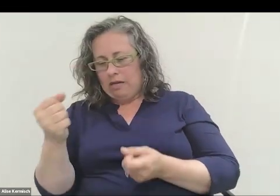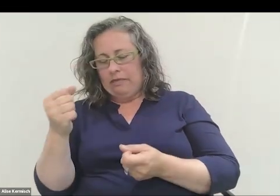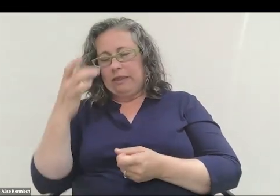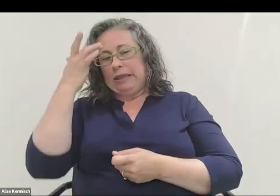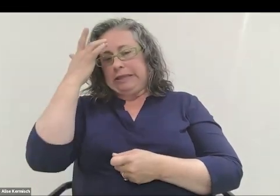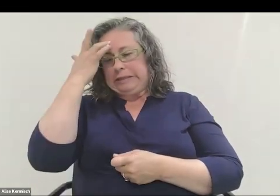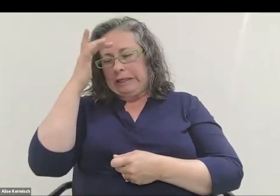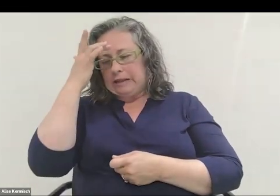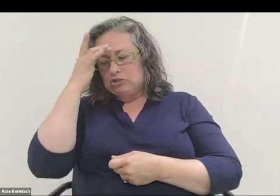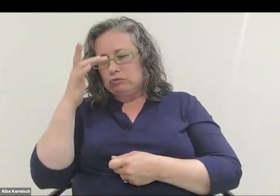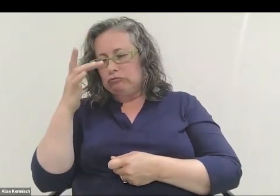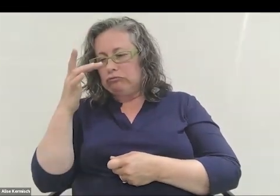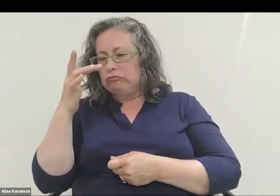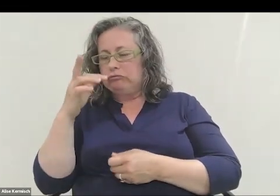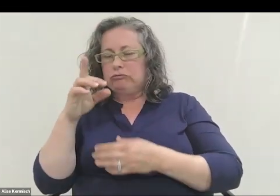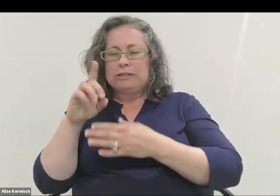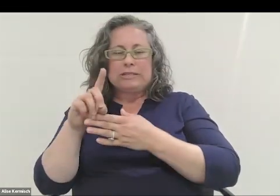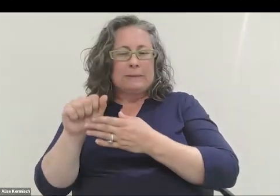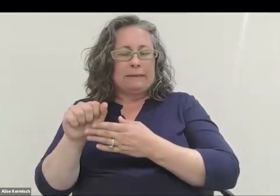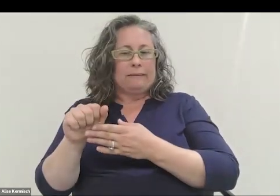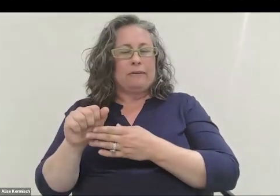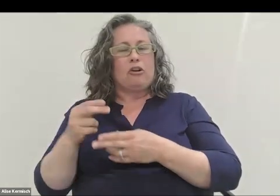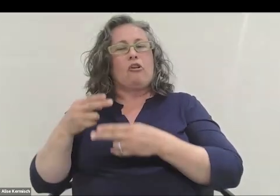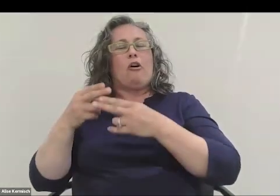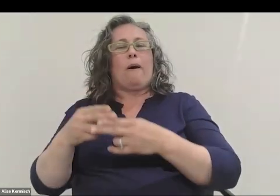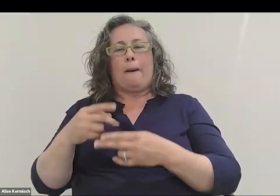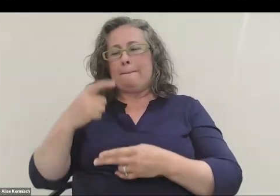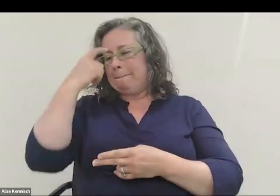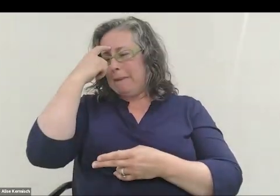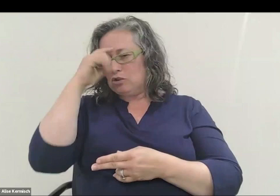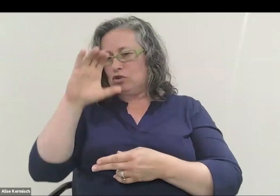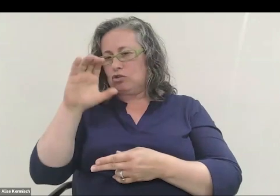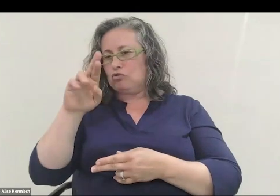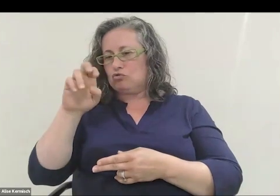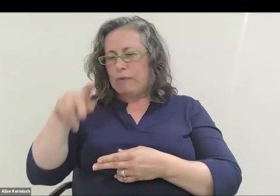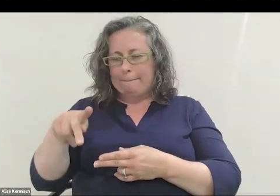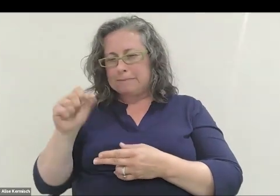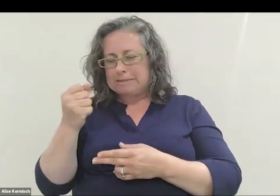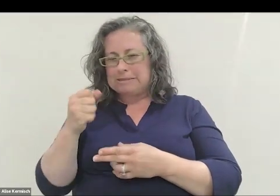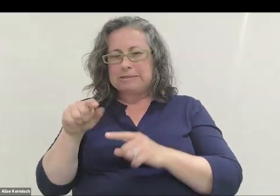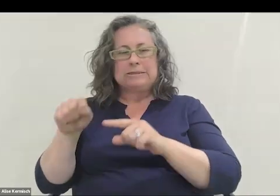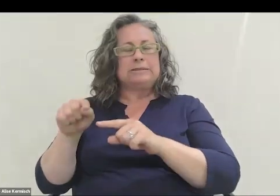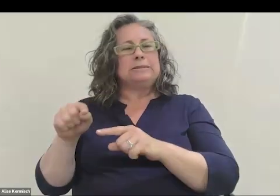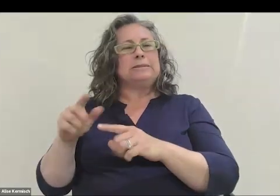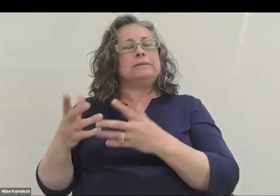intellectual and developmental disability being called mental cripples. It applies to all of us.